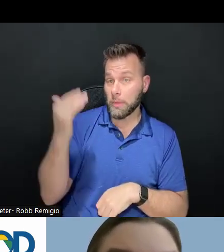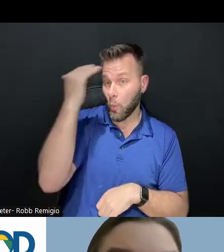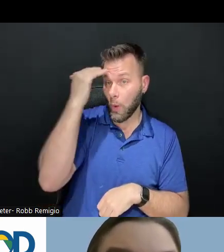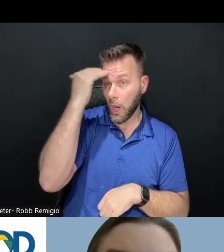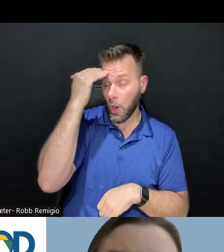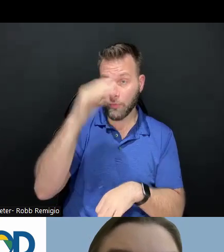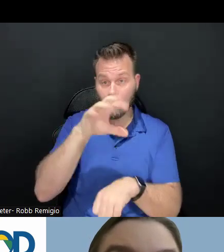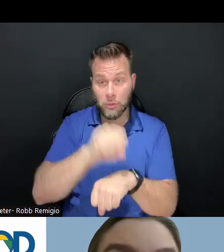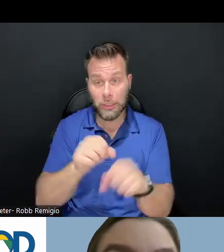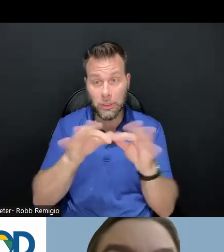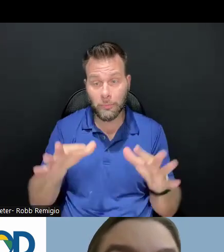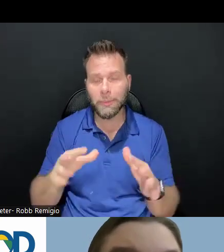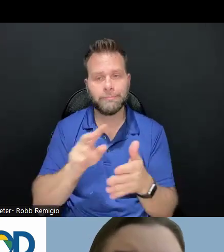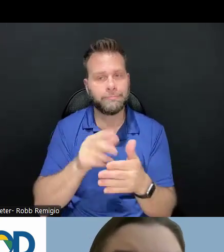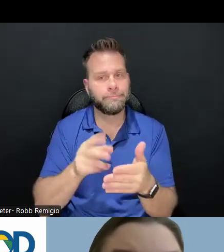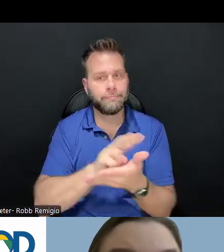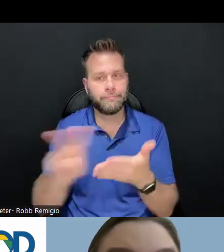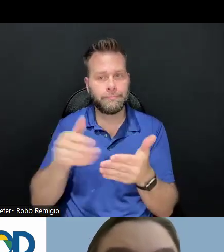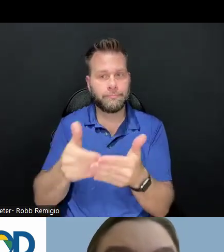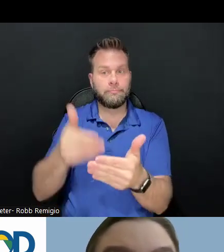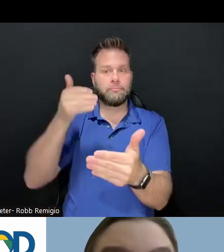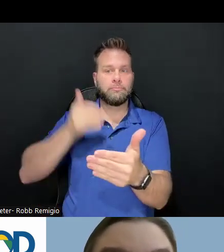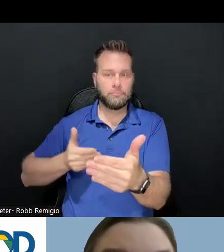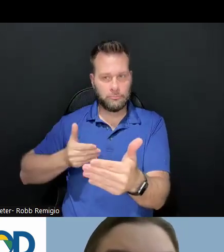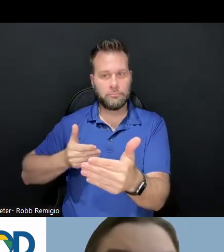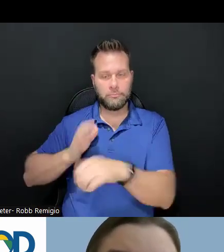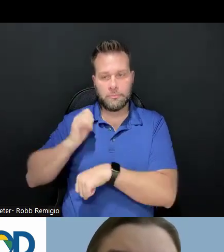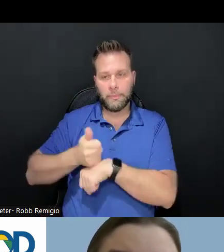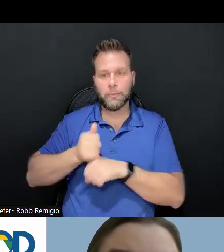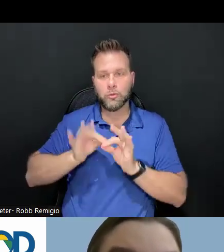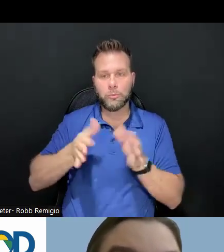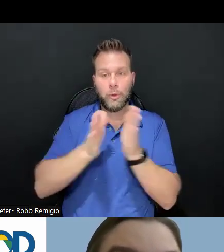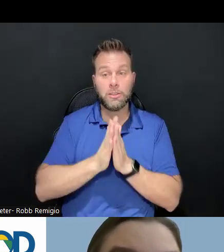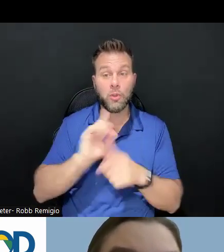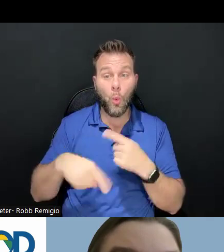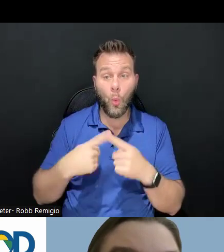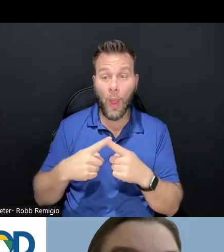really be aware of booking them in advance are when you receive